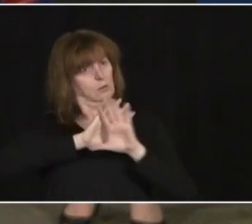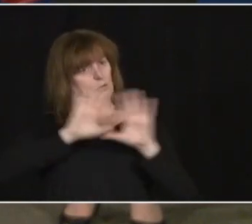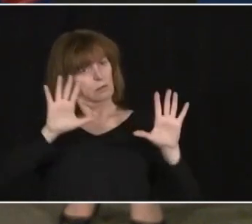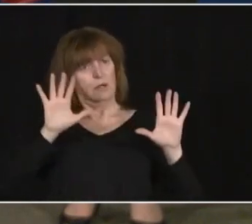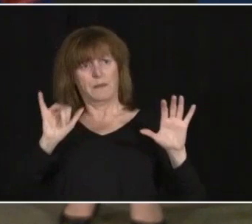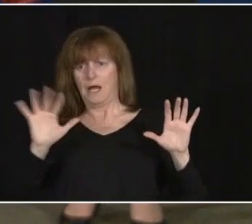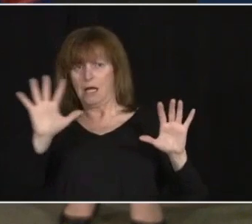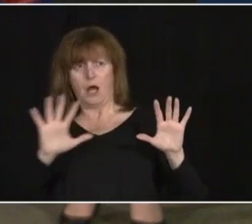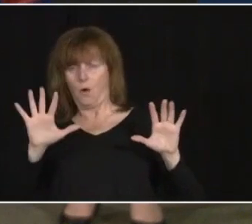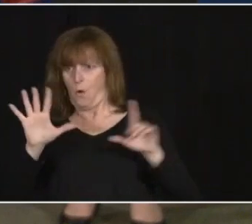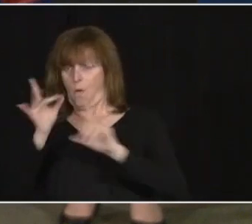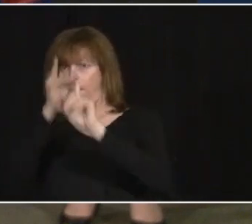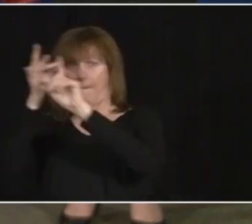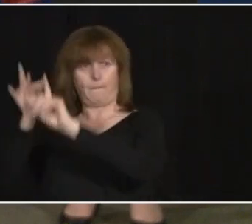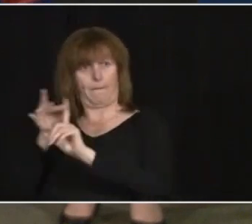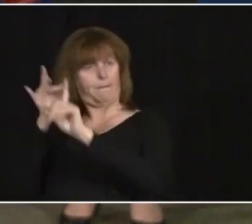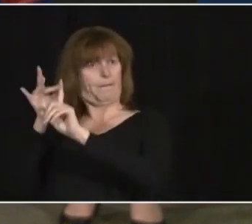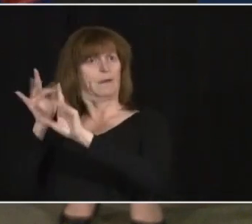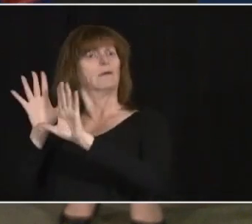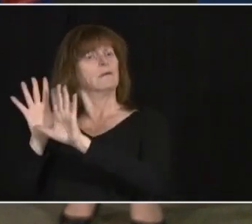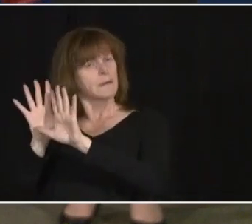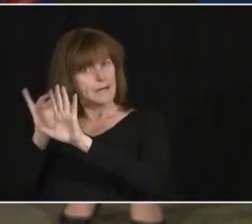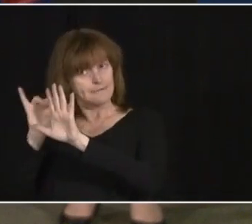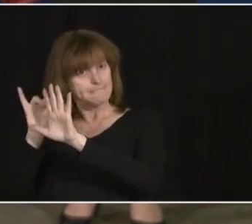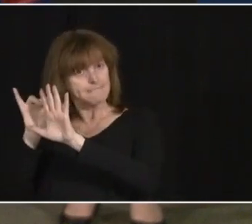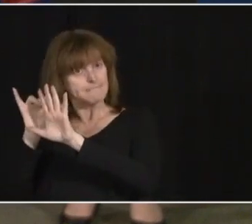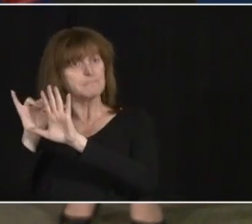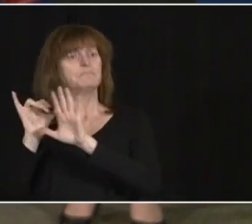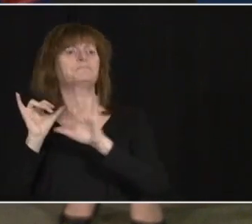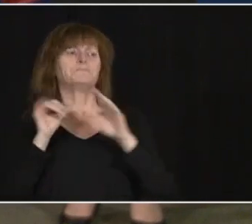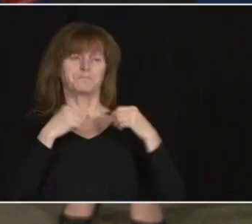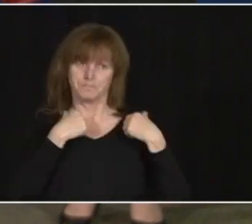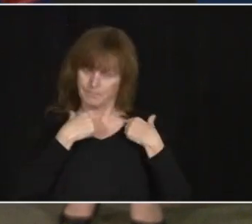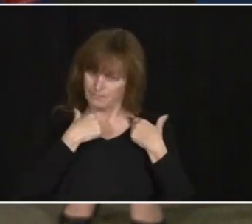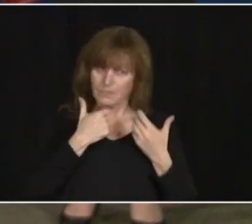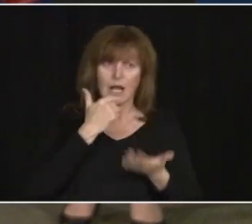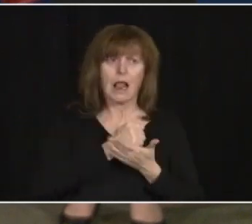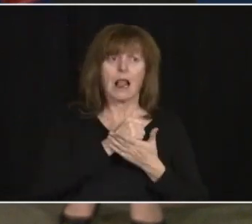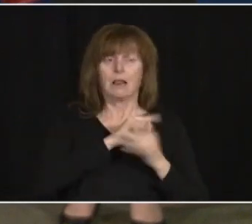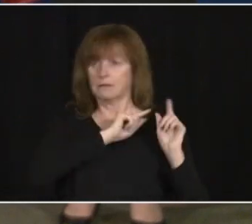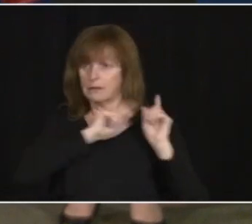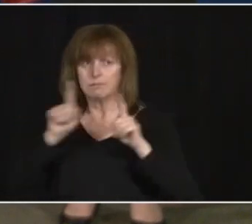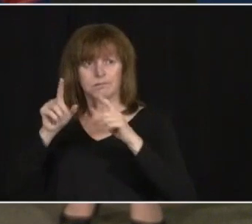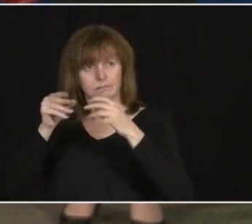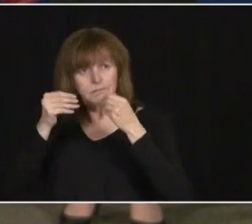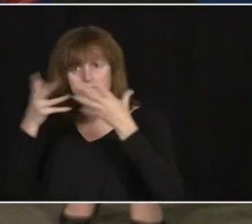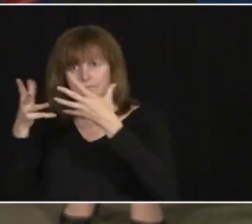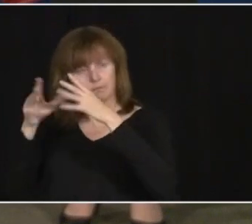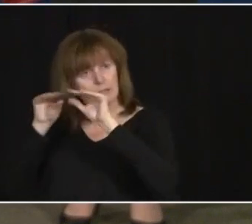resources and reallocate people to make sure they are informed and they get the information that is needed.